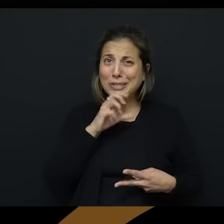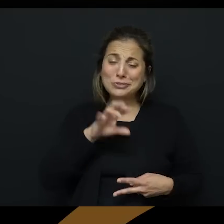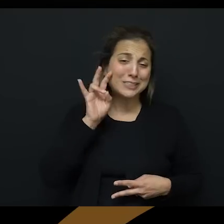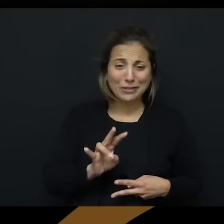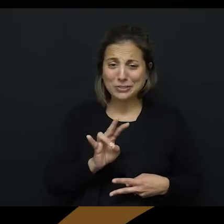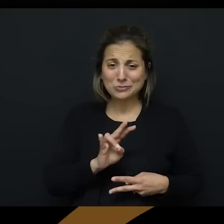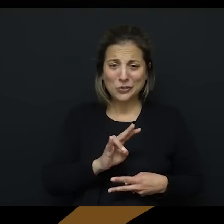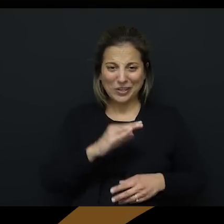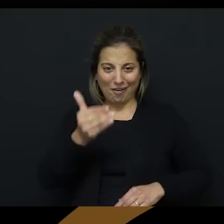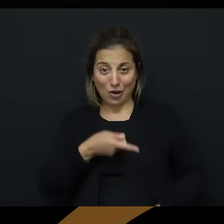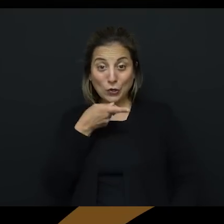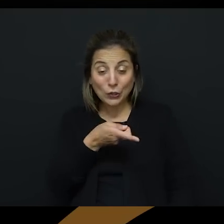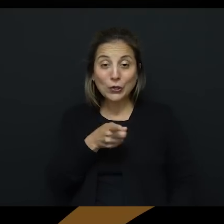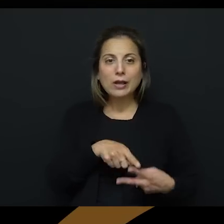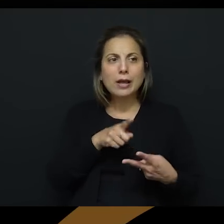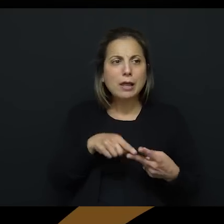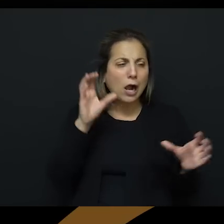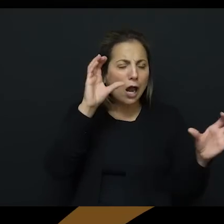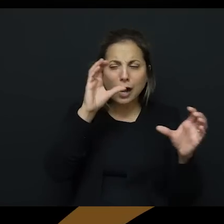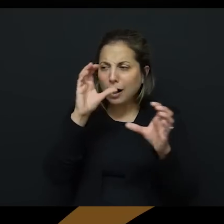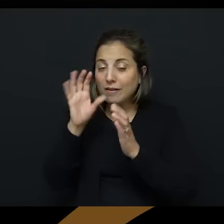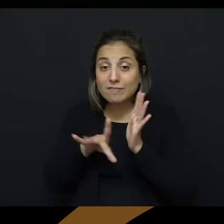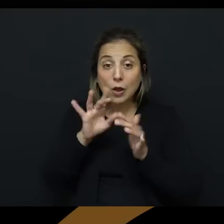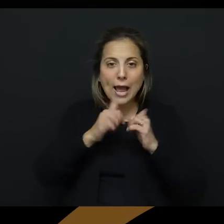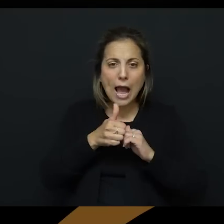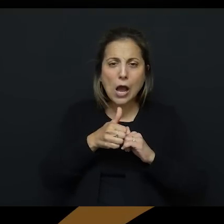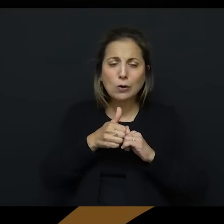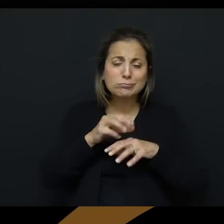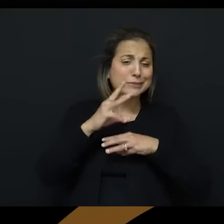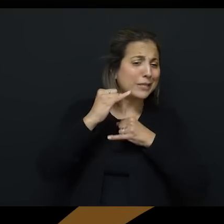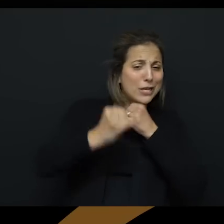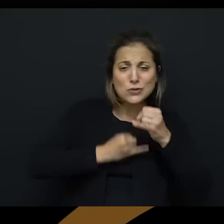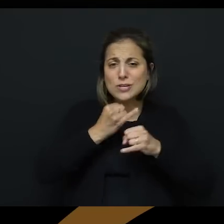She was seven when we cast her. We found her doing this international search,